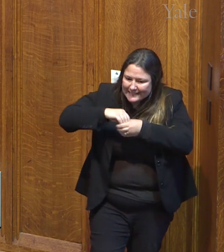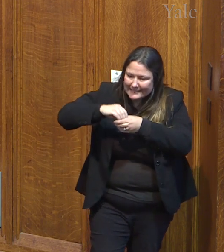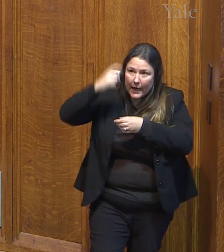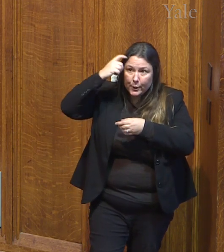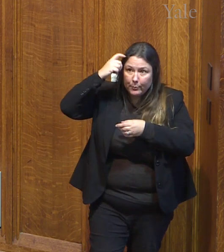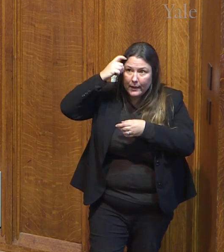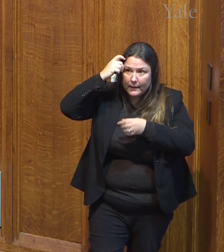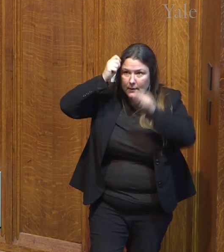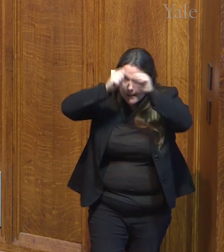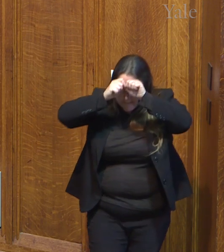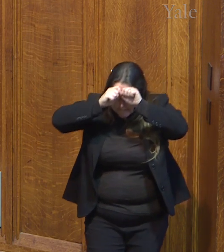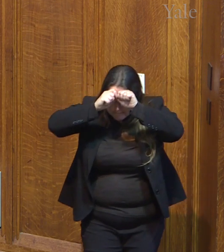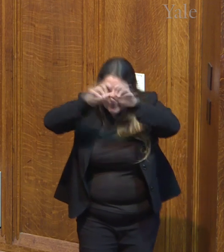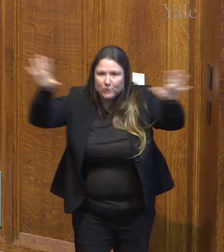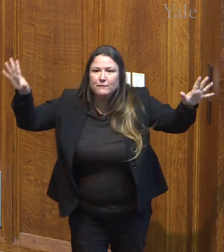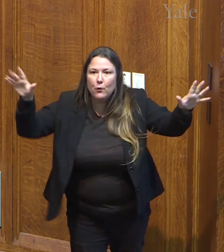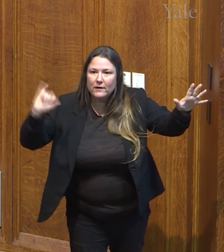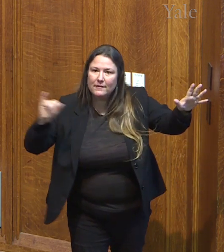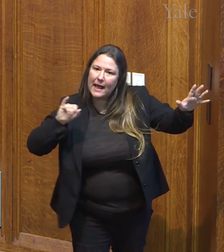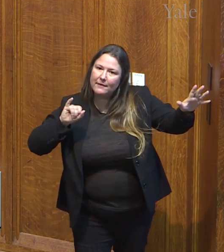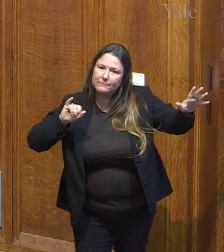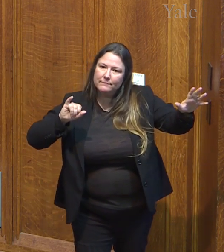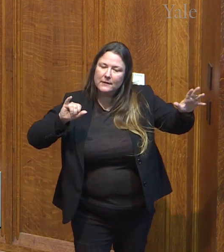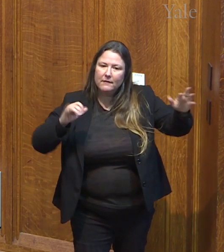like a flame sparkling in crystal.